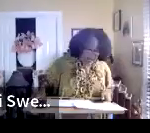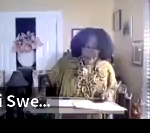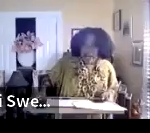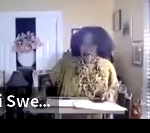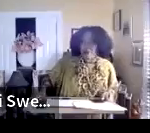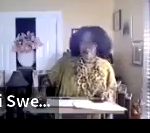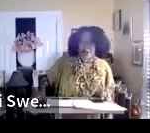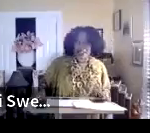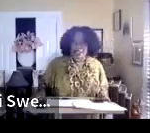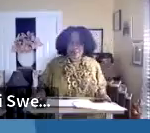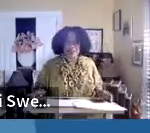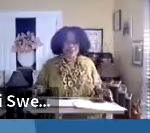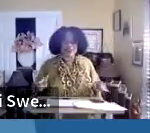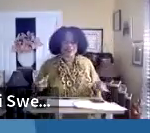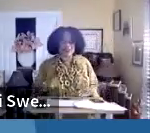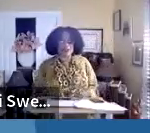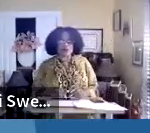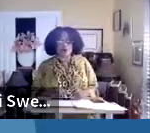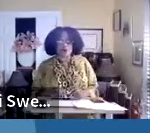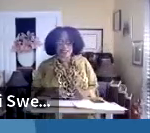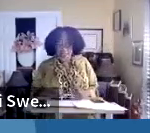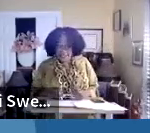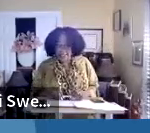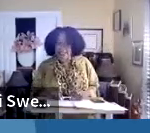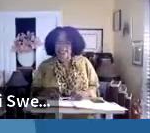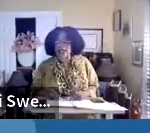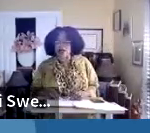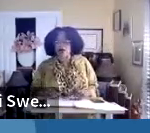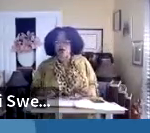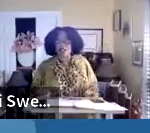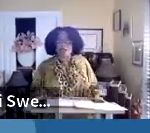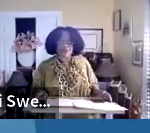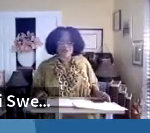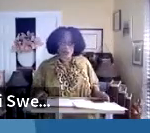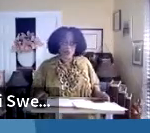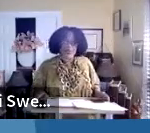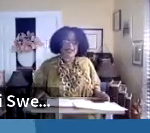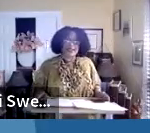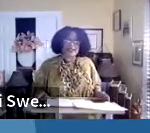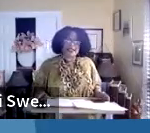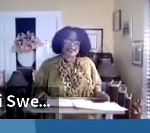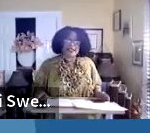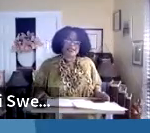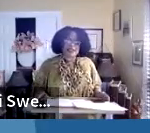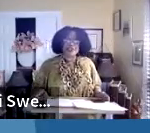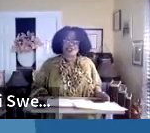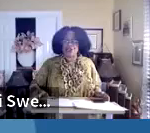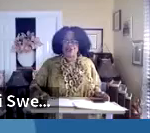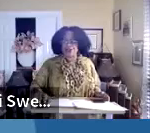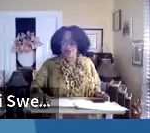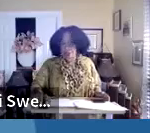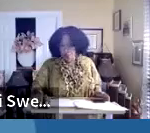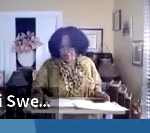evaluation poll for all of the participants who still remain with us. If you can complete that poll for us, we would